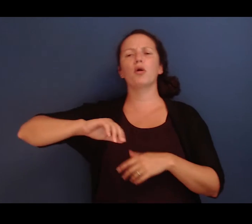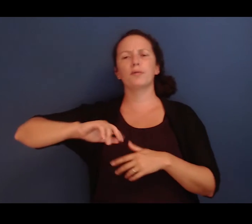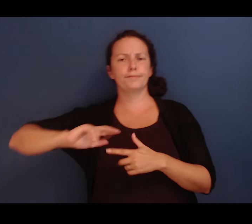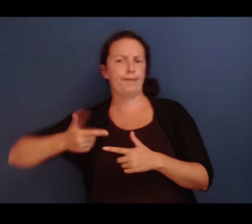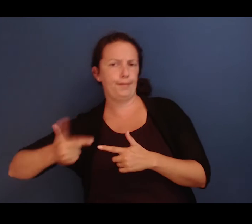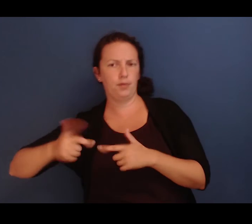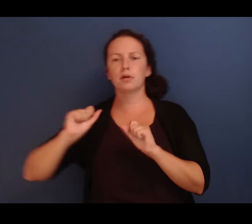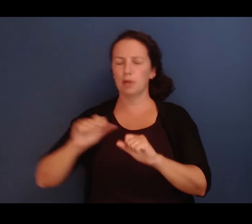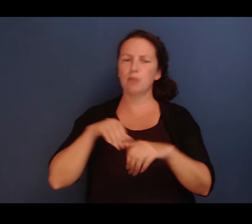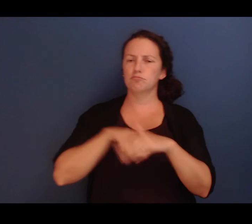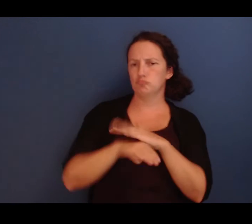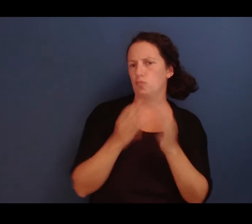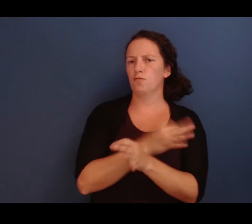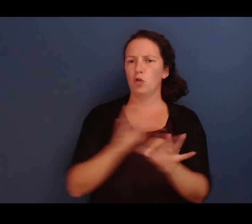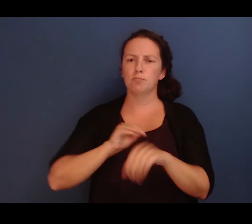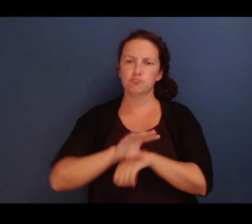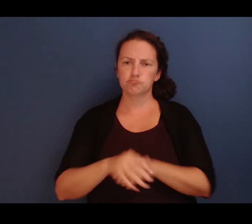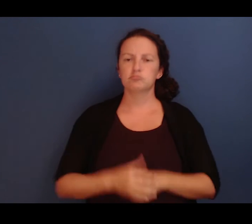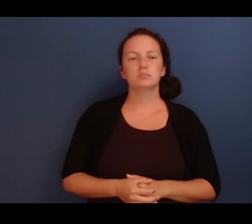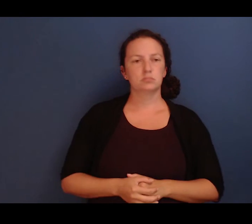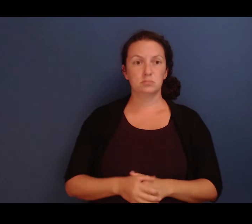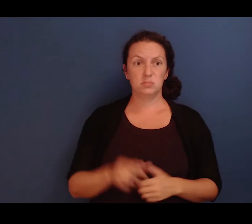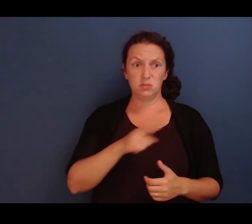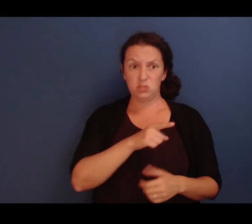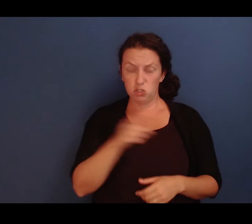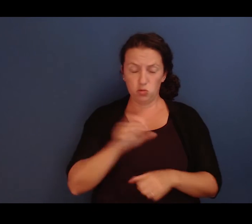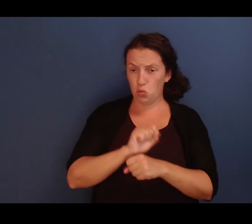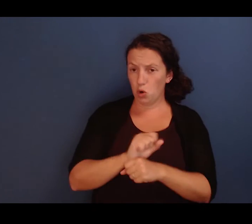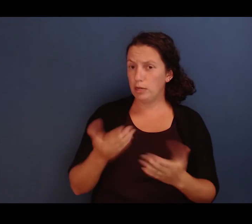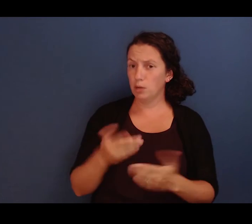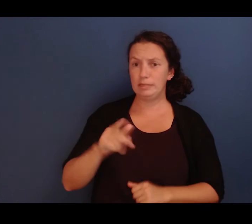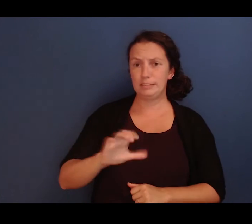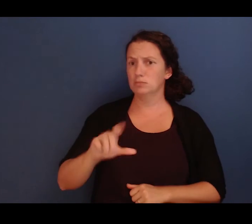Your work with PCC should not contribute to those stresses and traumas. As the President